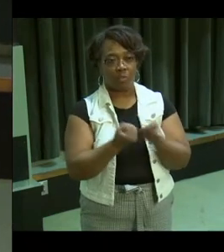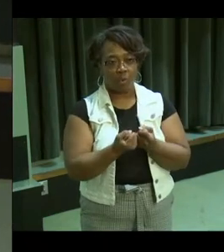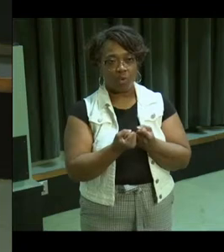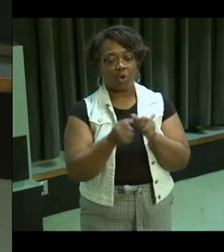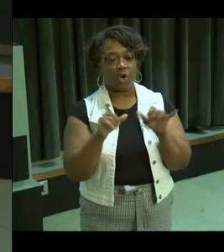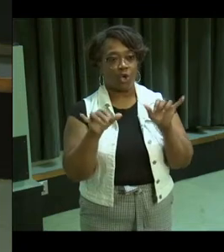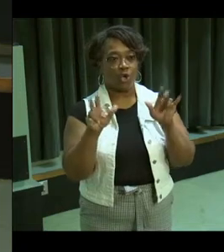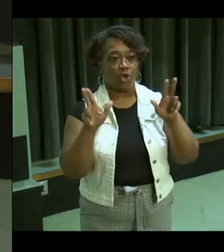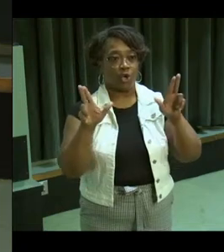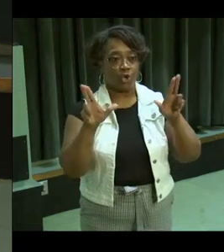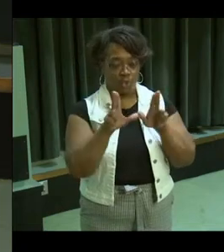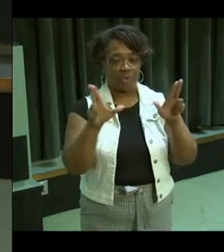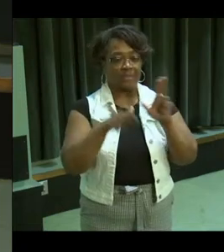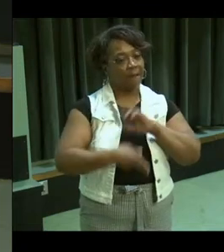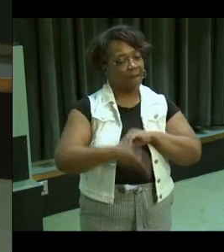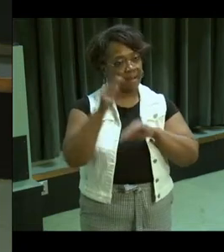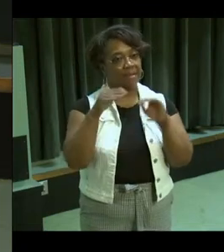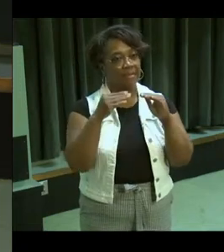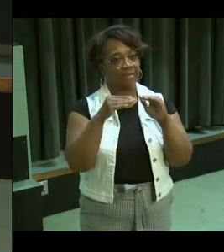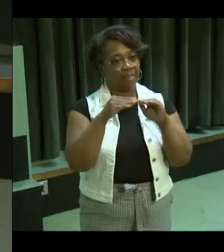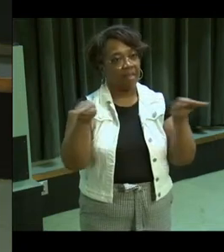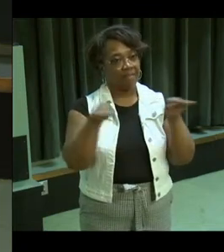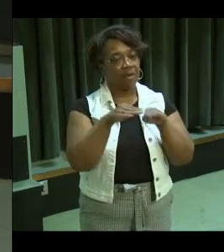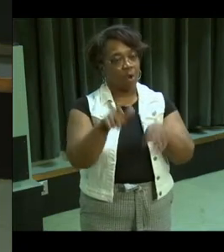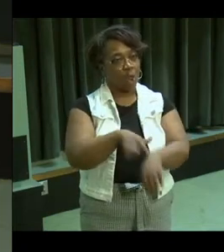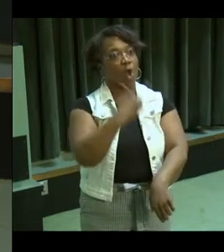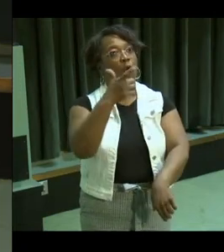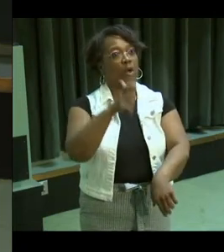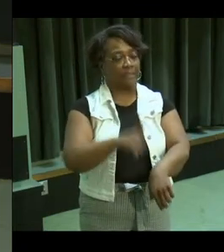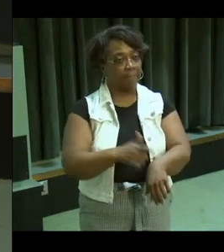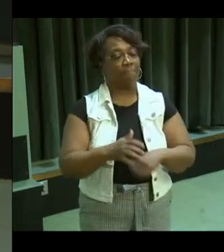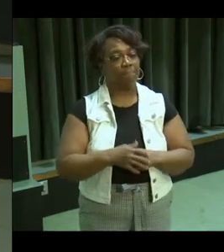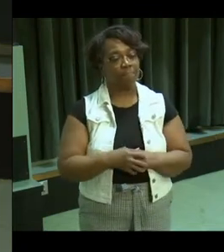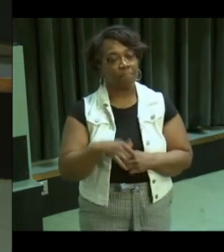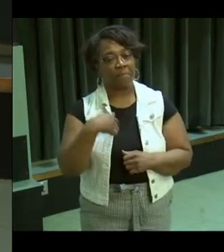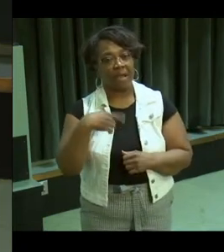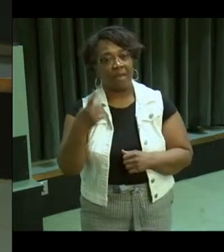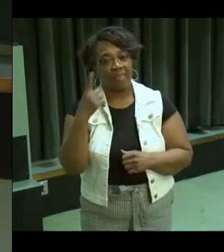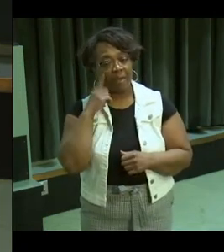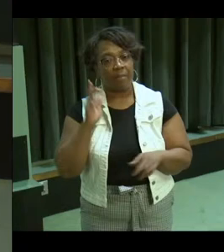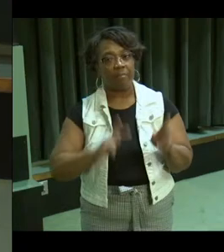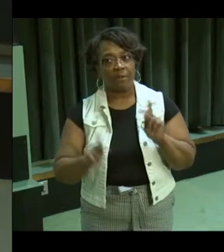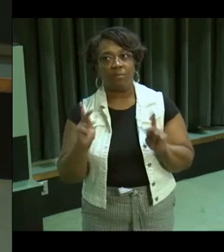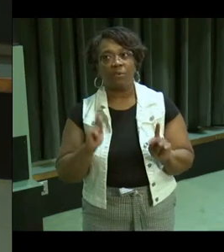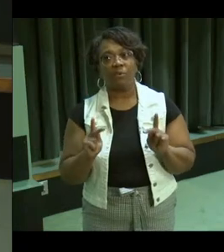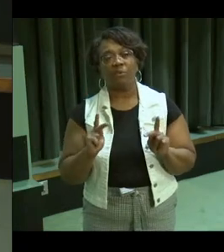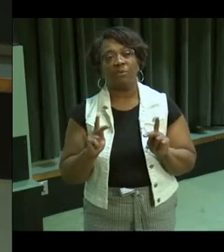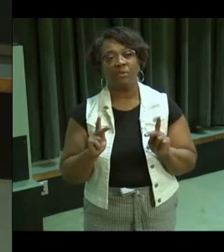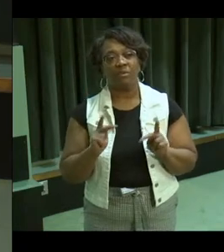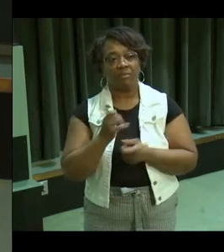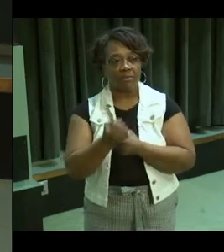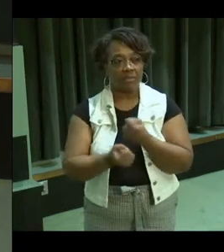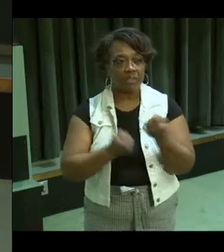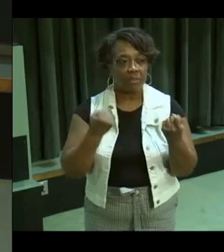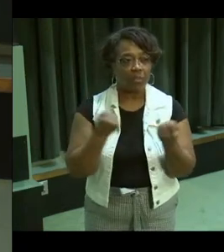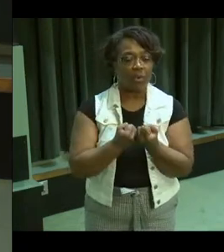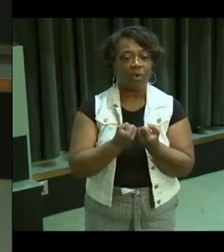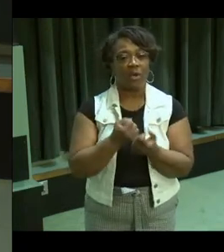population support unions, which is the highest level in a long